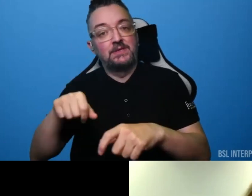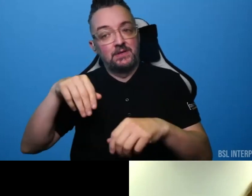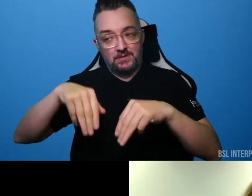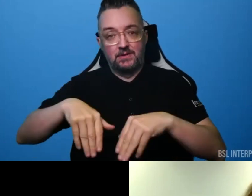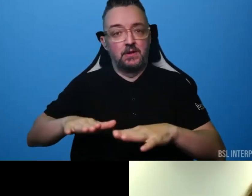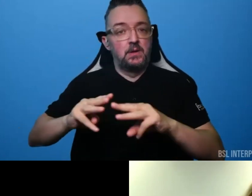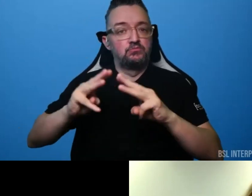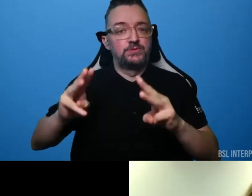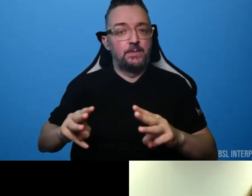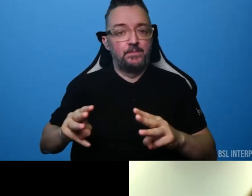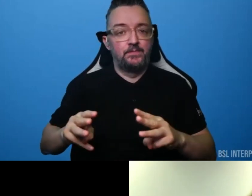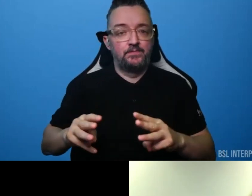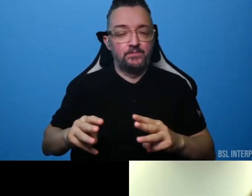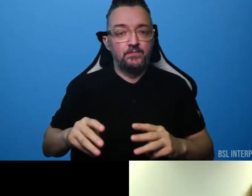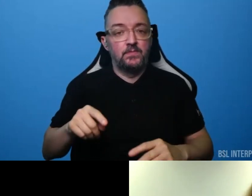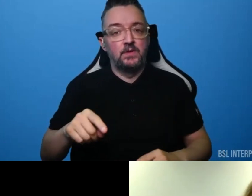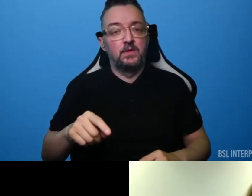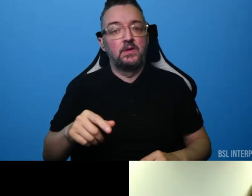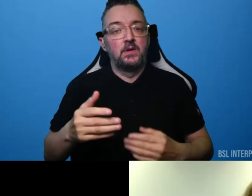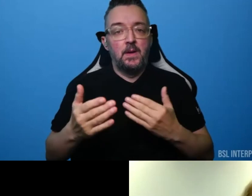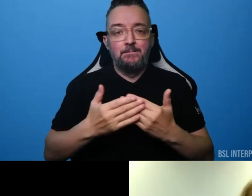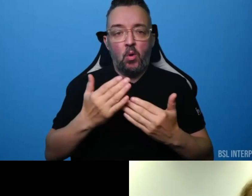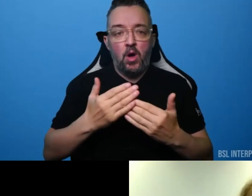which will kind of further this work more.